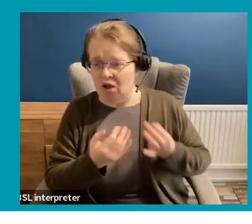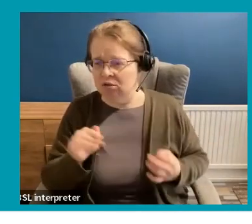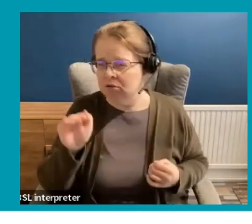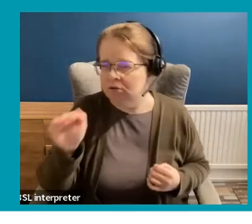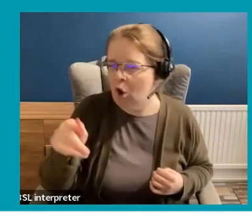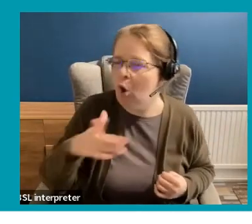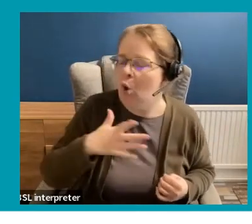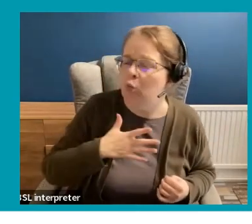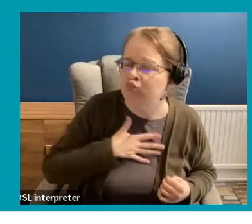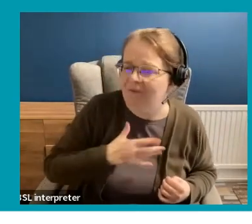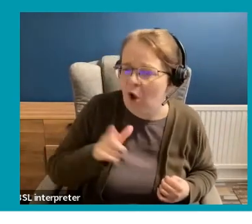like us to use?